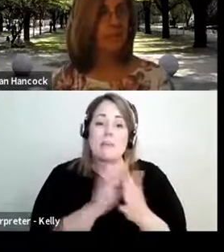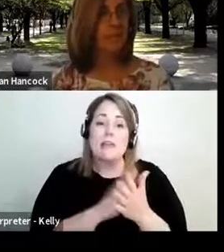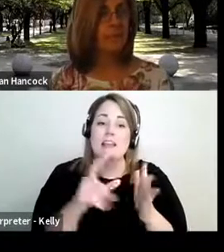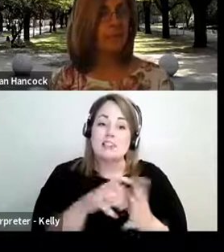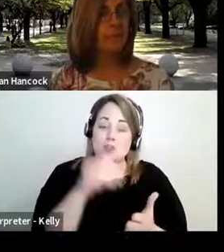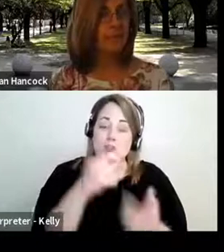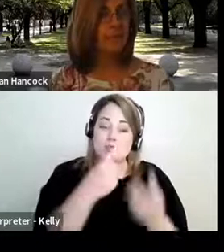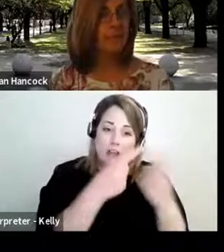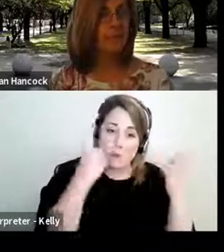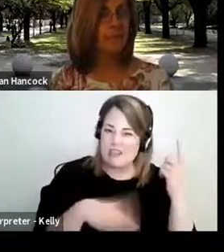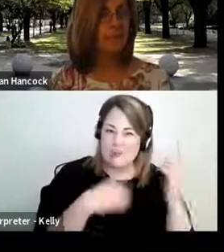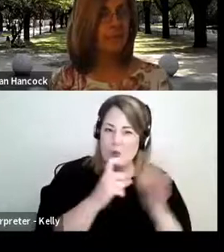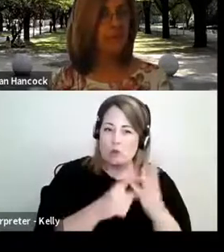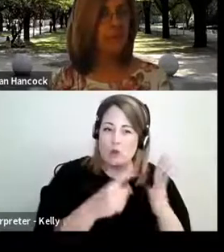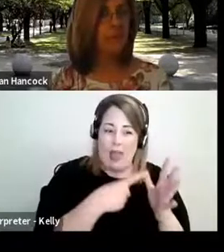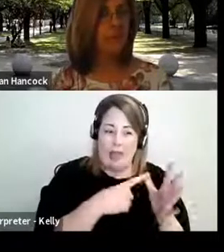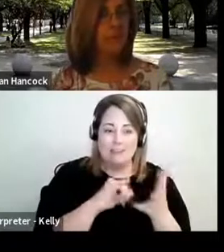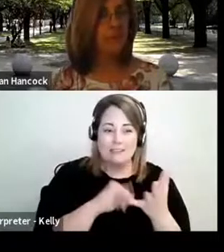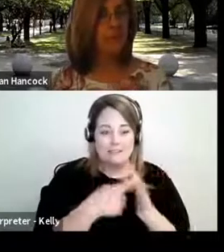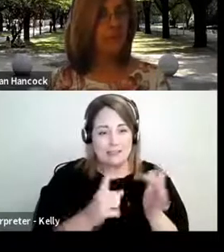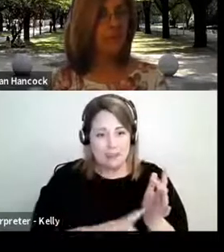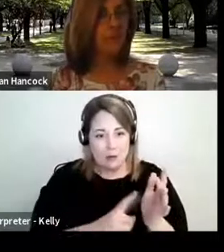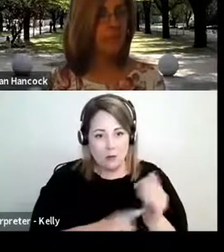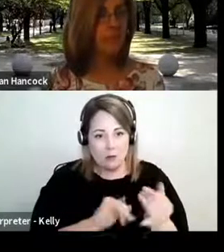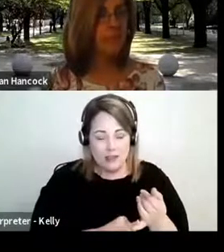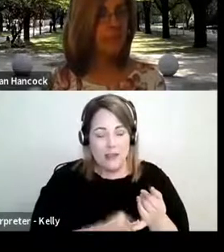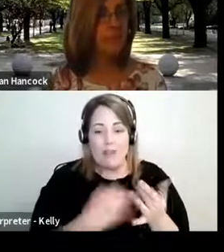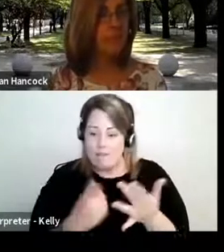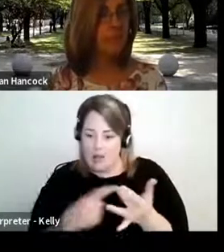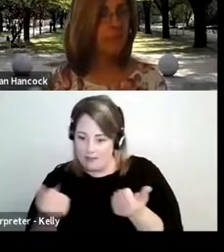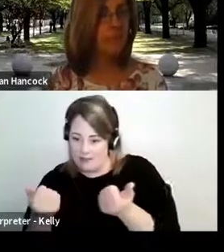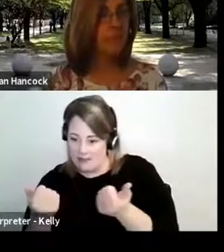there’s always new students who have gone through the A-Skills program who have created